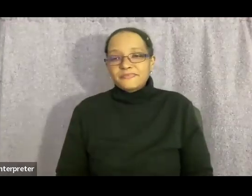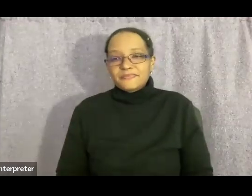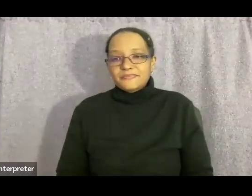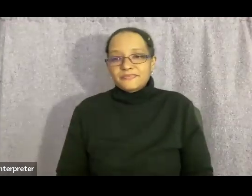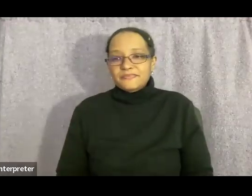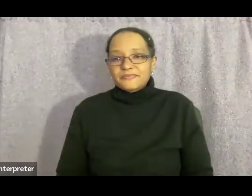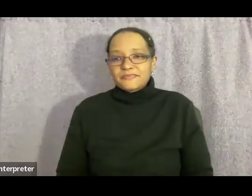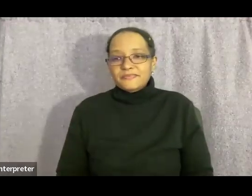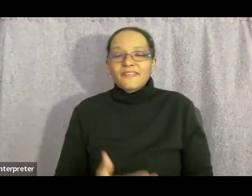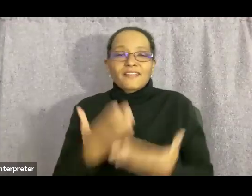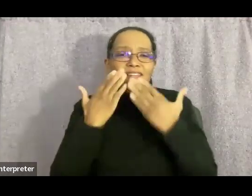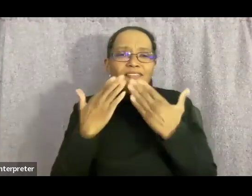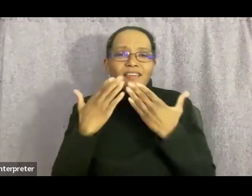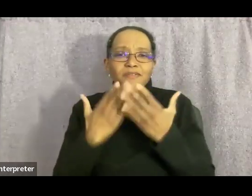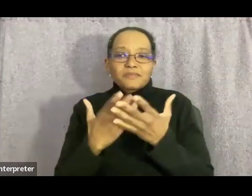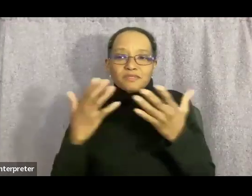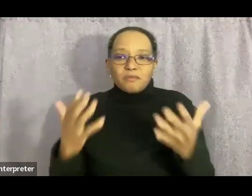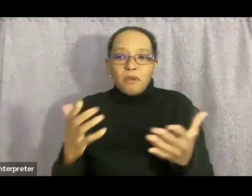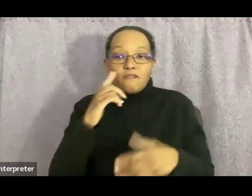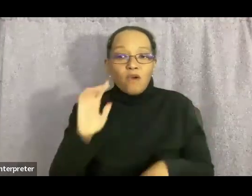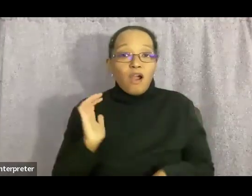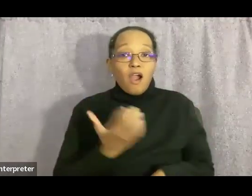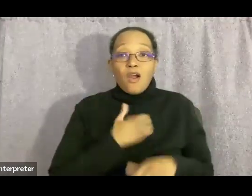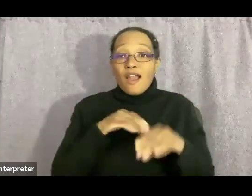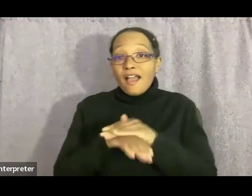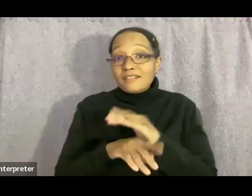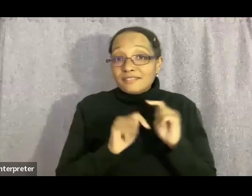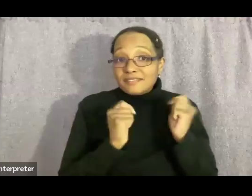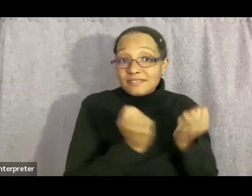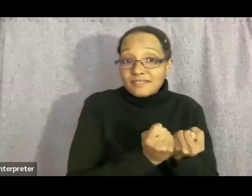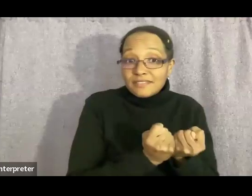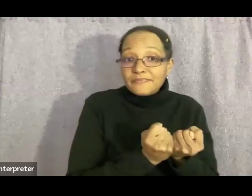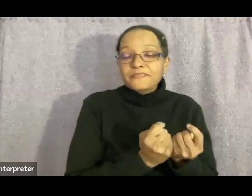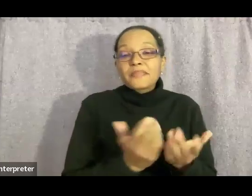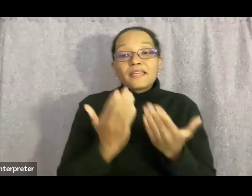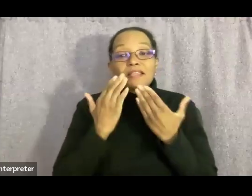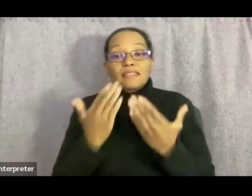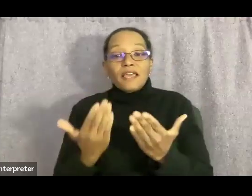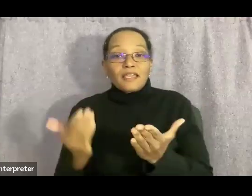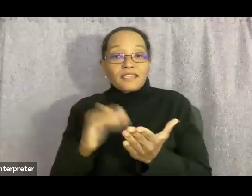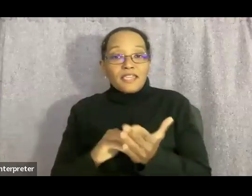Thanks so much to our access team. Thanks, again, Dr. Marcia.